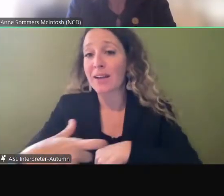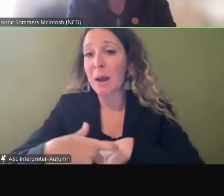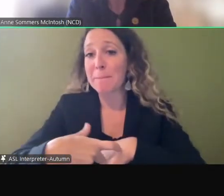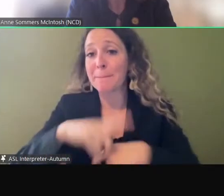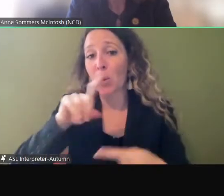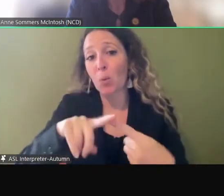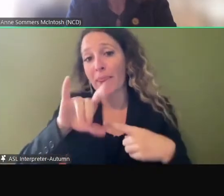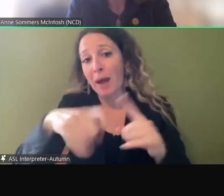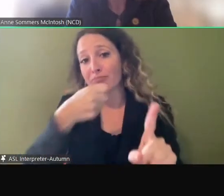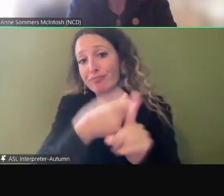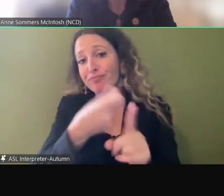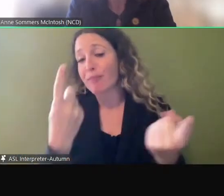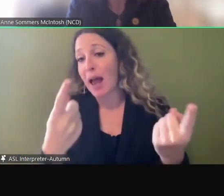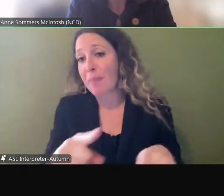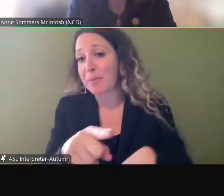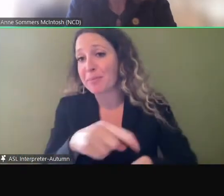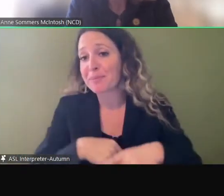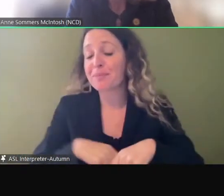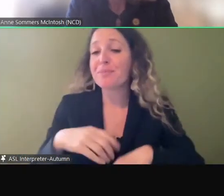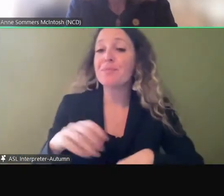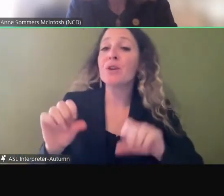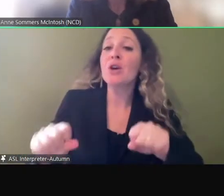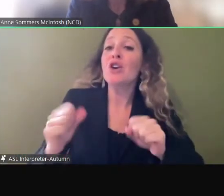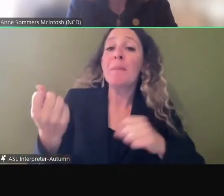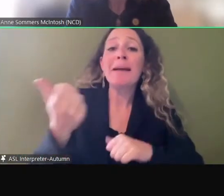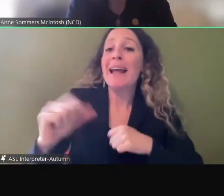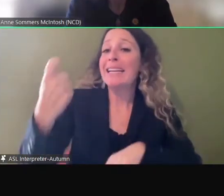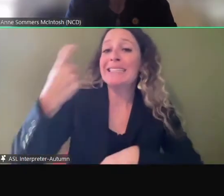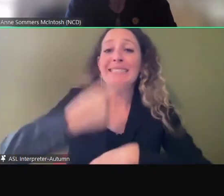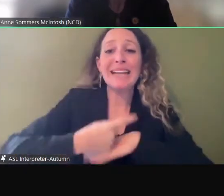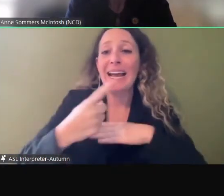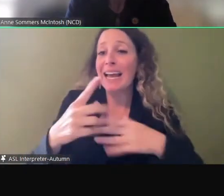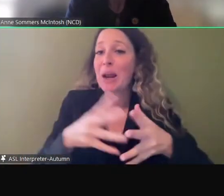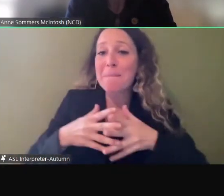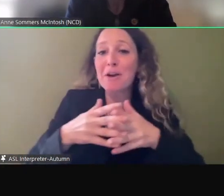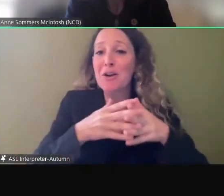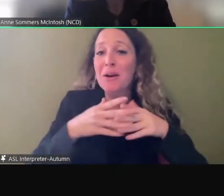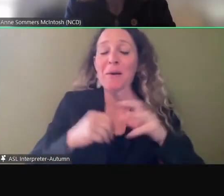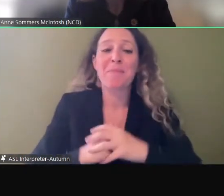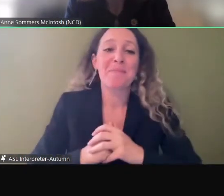would've been any day in America, never mind the pandemic. The fact that he had suspected